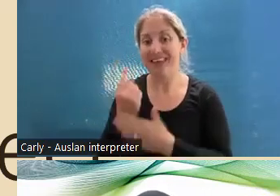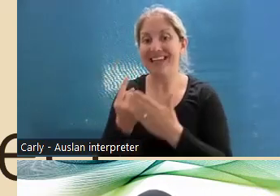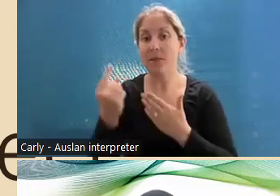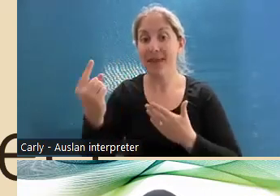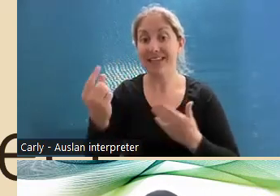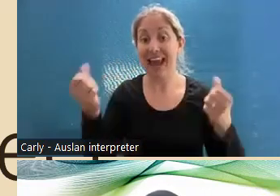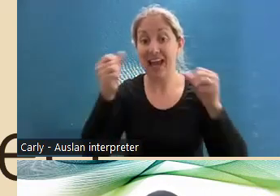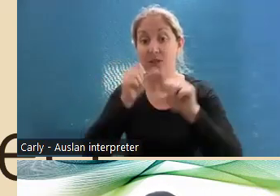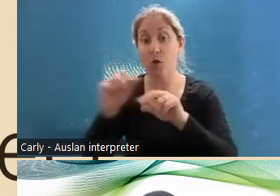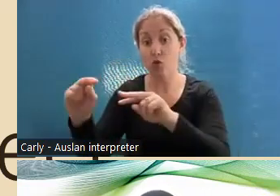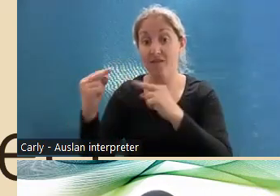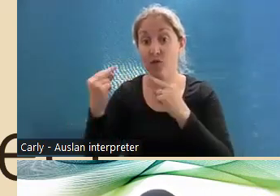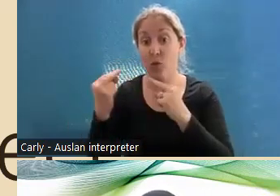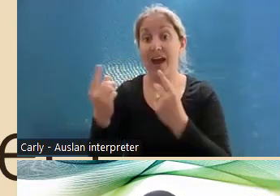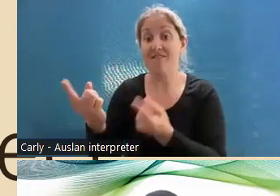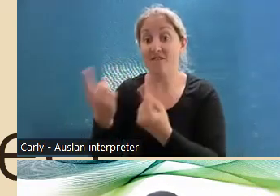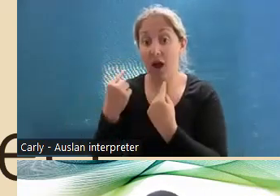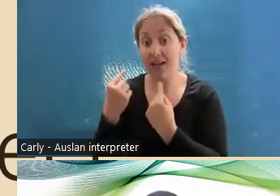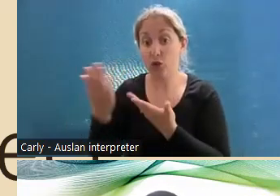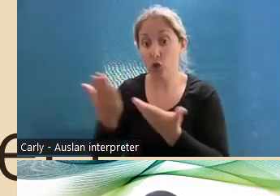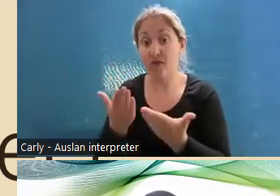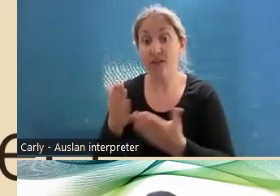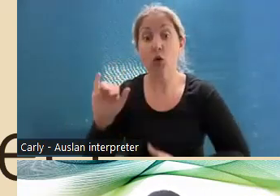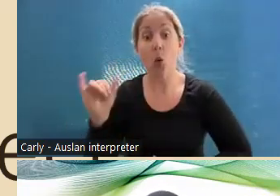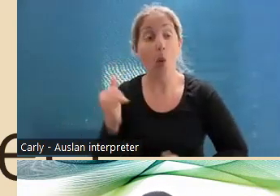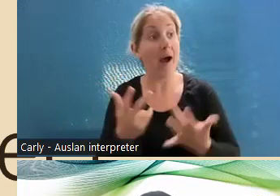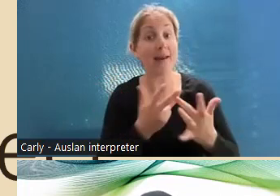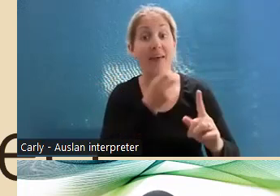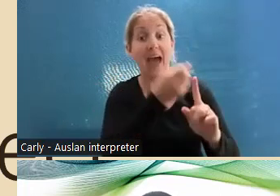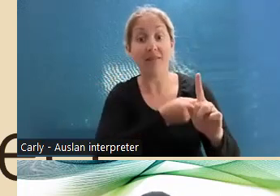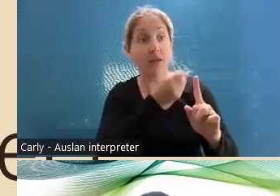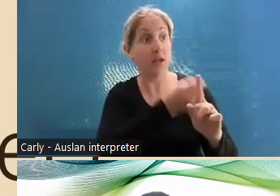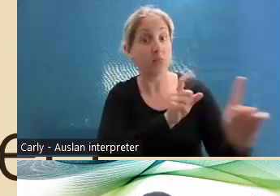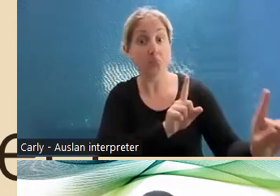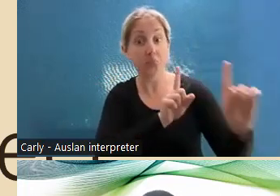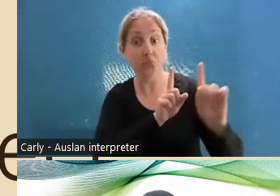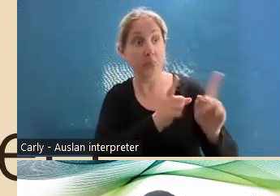Service or from an advocate that may be assisting you about your options, and whether or not